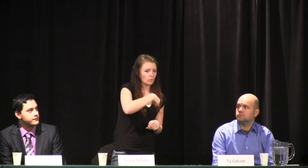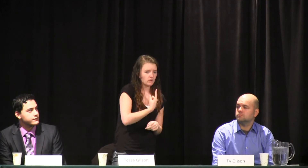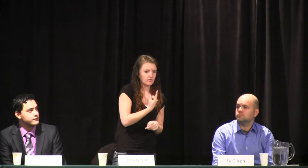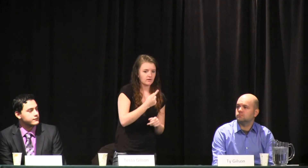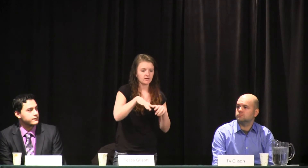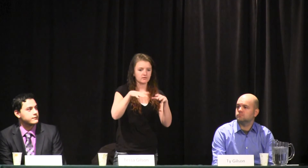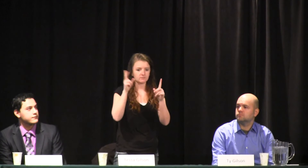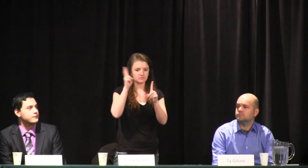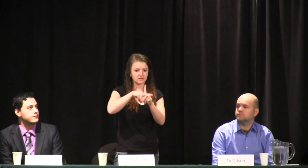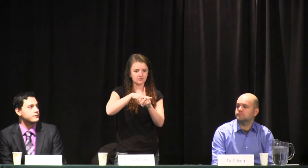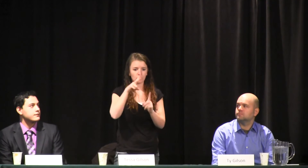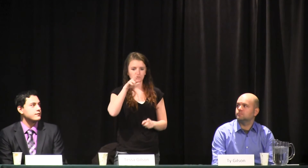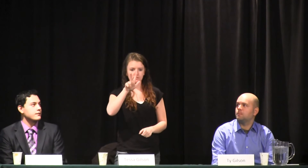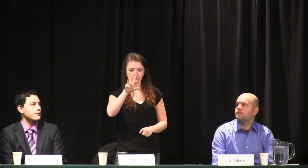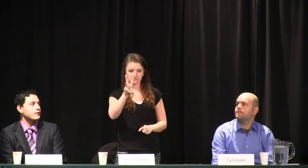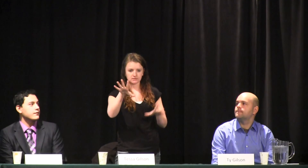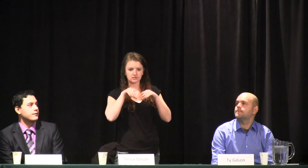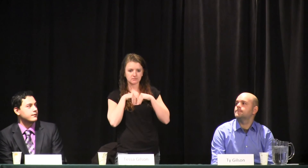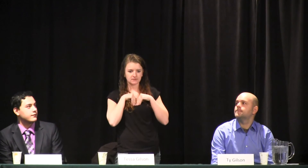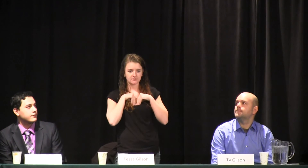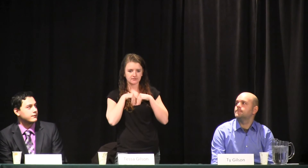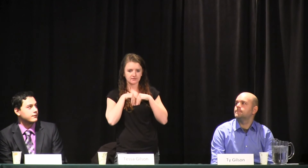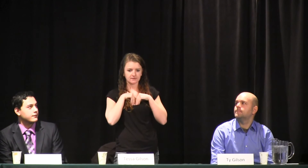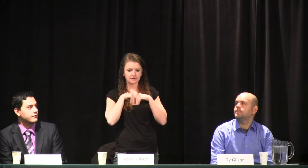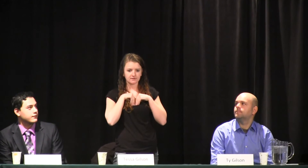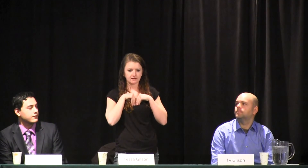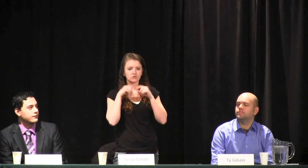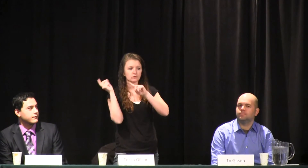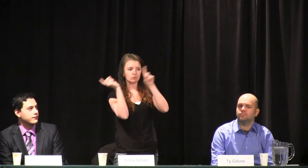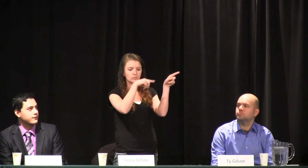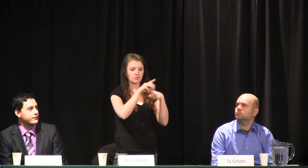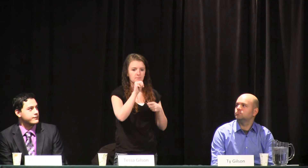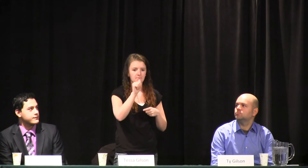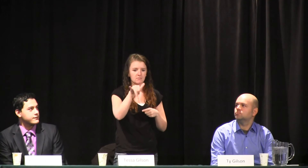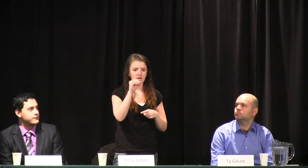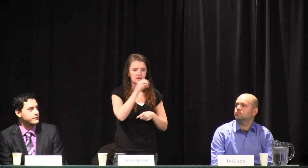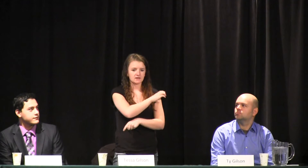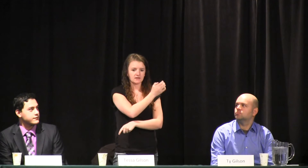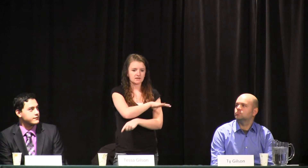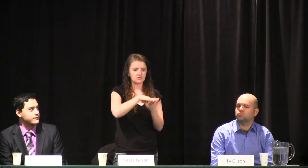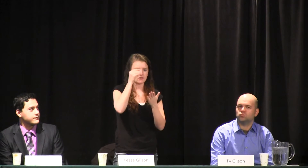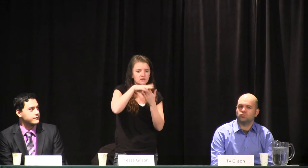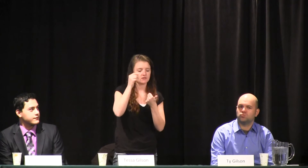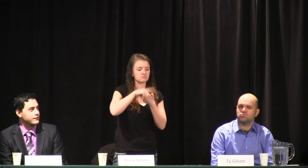it's for girls only and it has been 5,000 applicants and only 36 people are accepted.